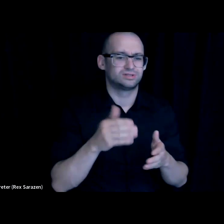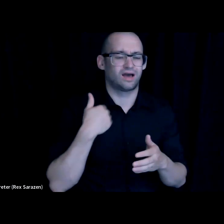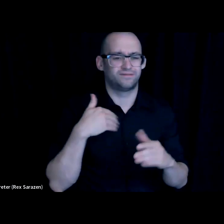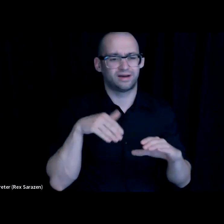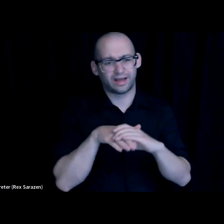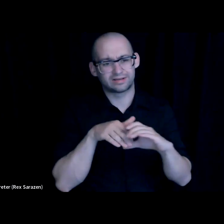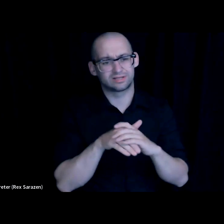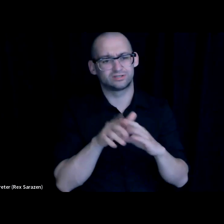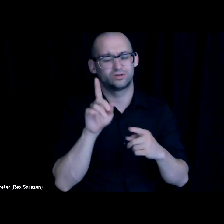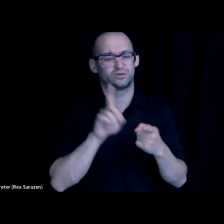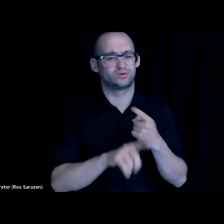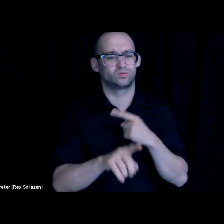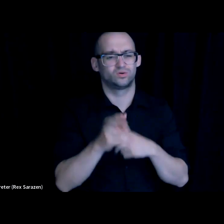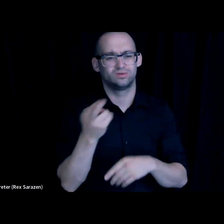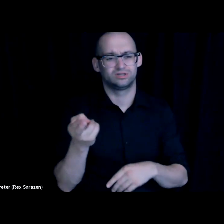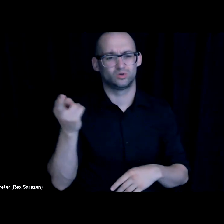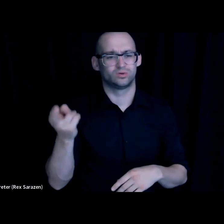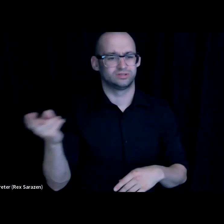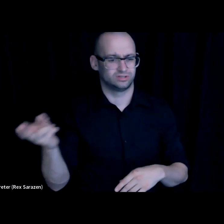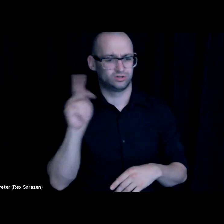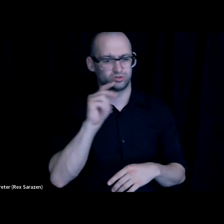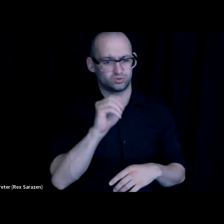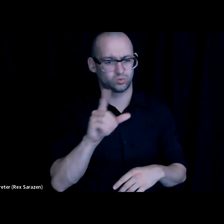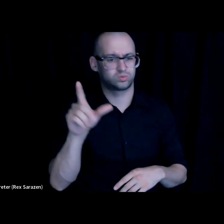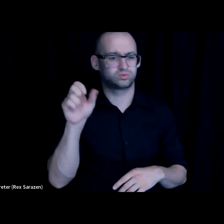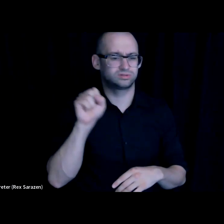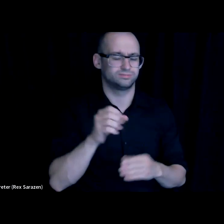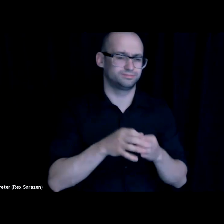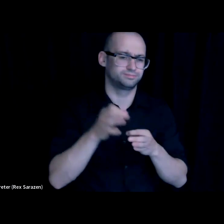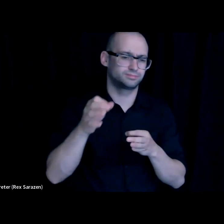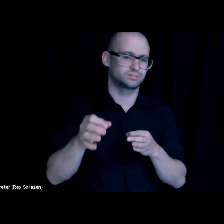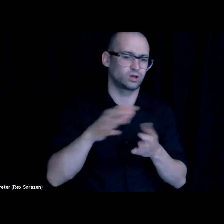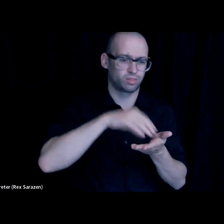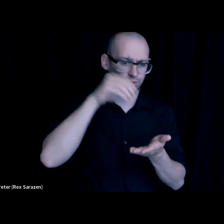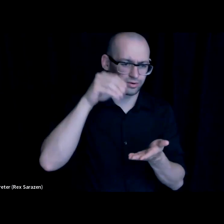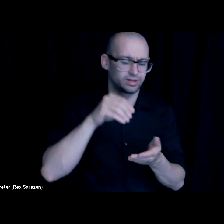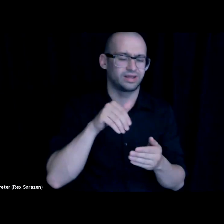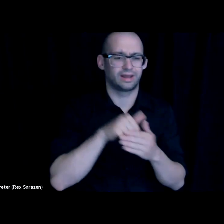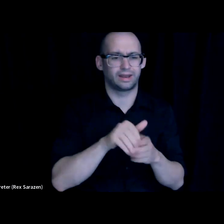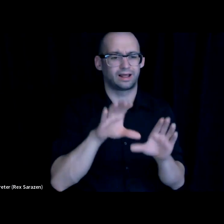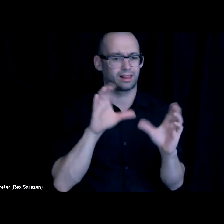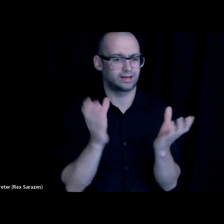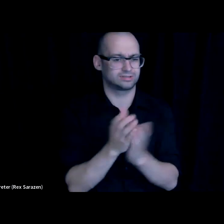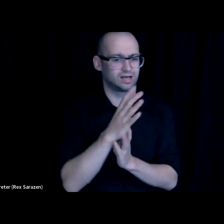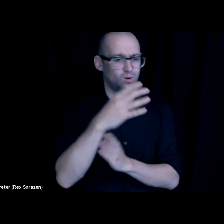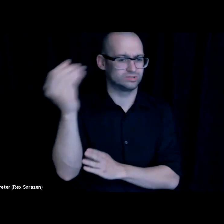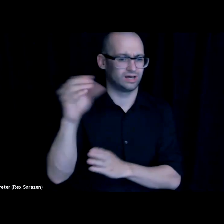to resources, tools to be able to extend learning in the classroom and outside of the classroom.